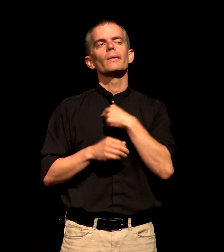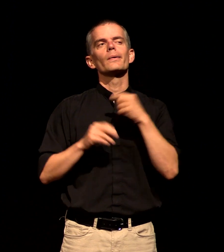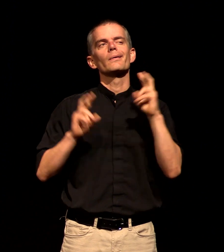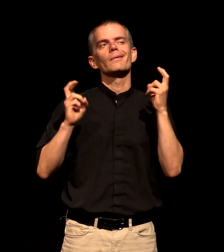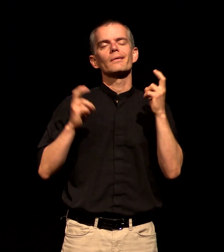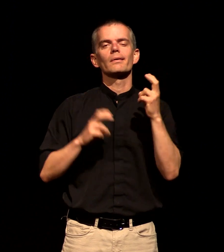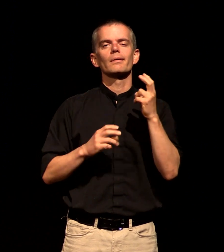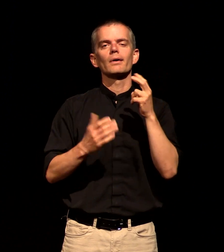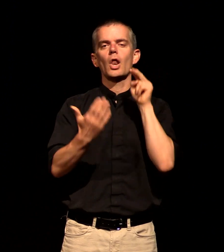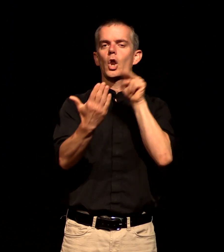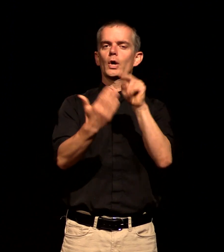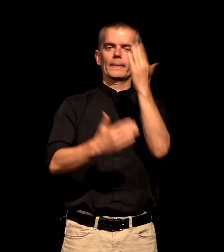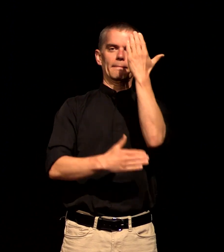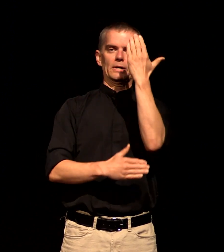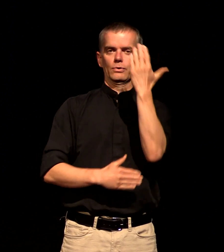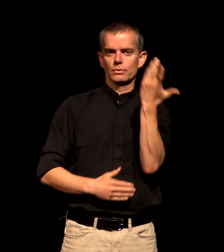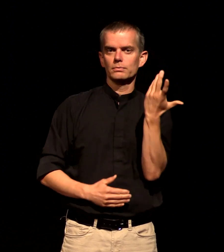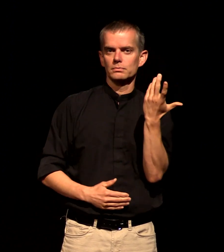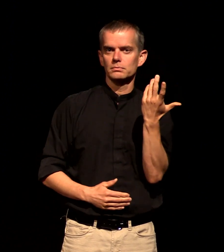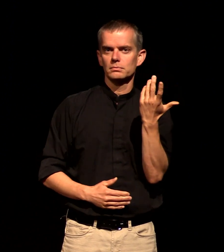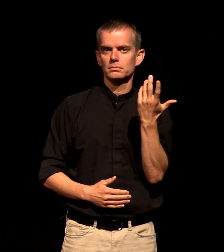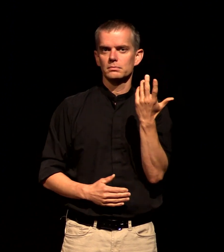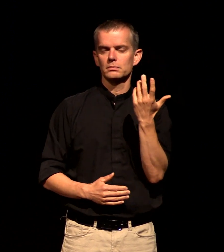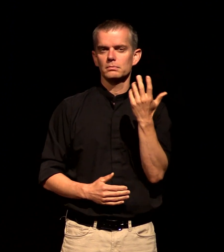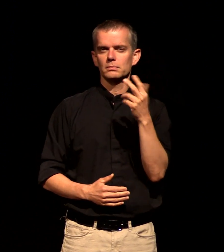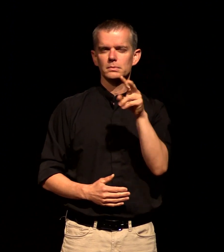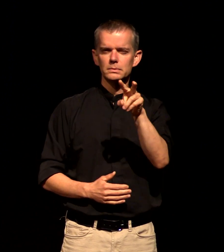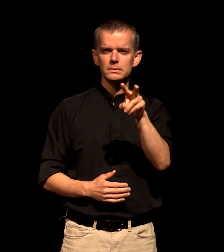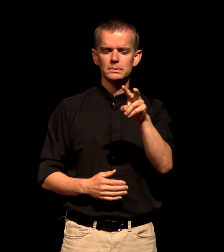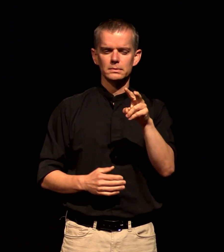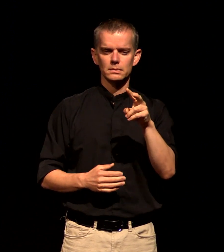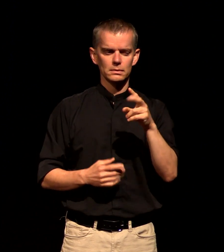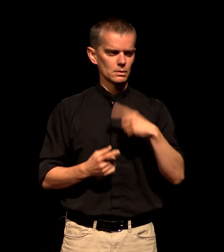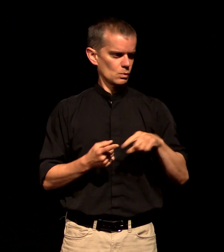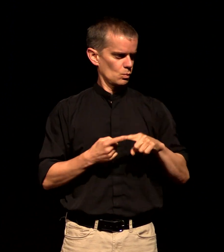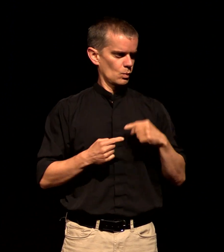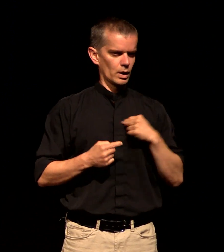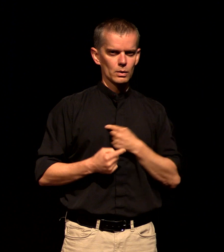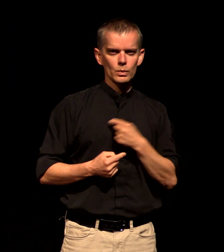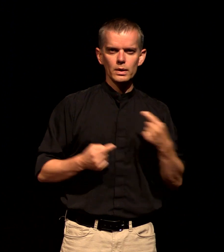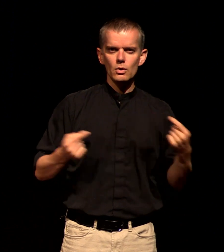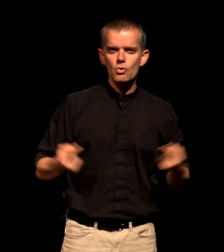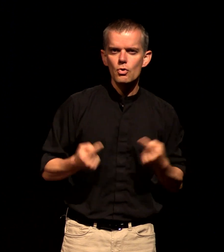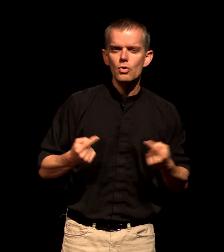to notice what we see, when pain comes our way. What reflection